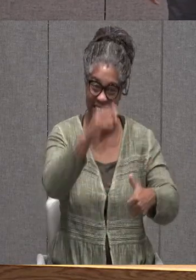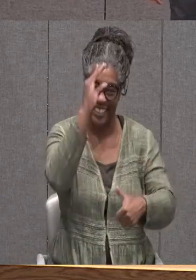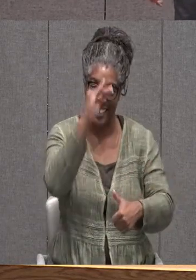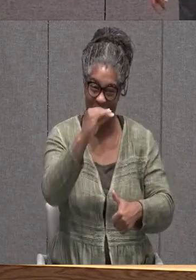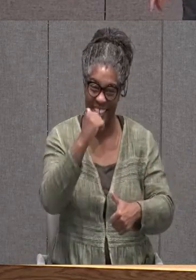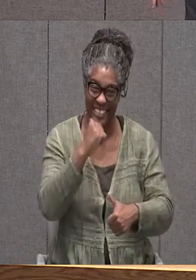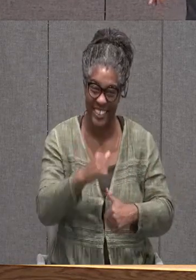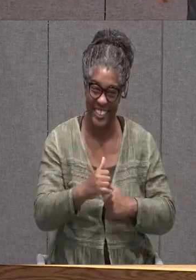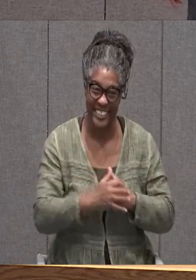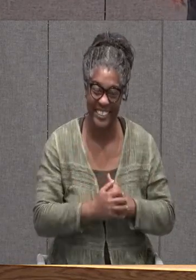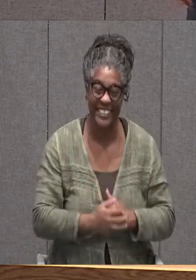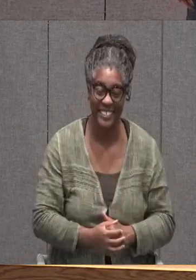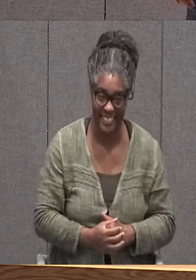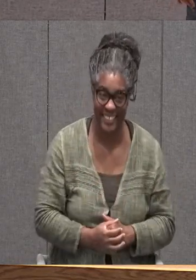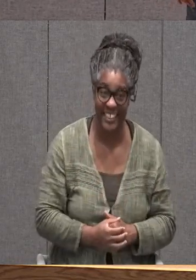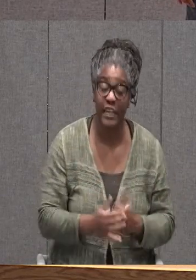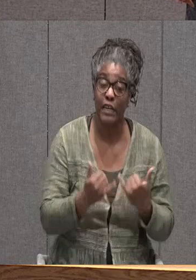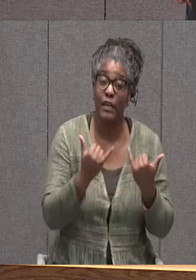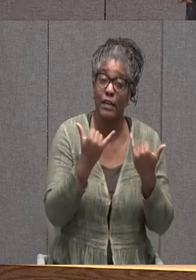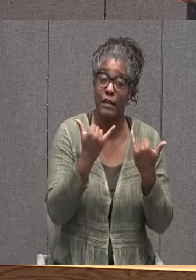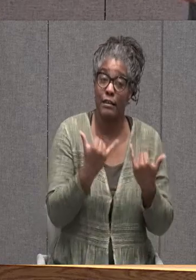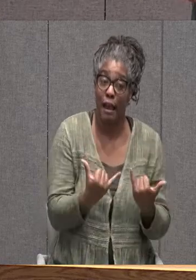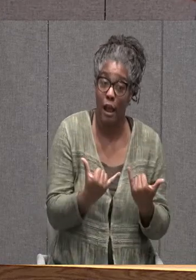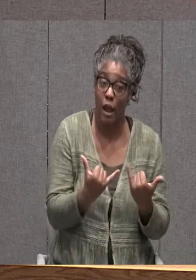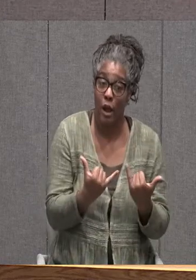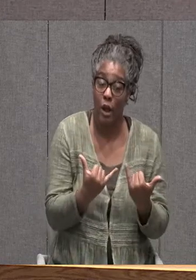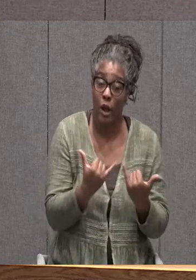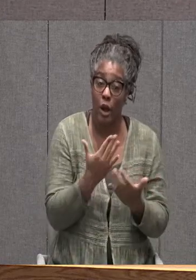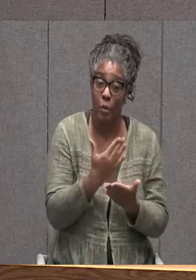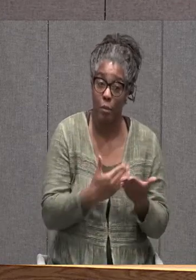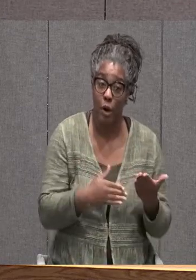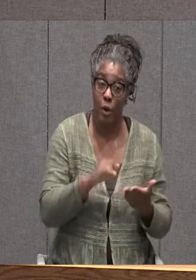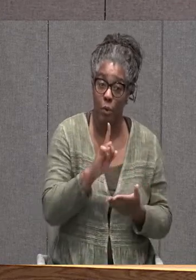Lets take part one, heel taps,